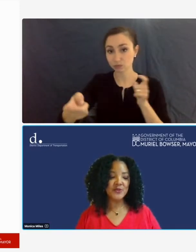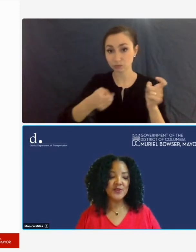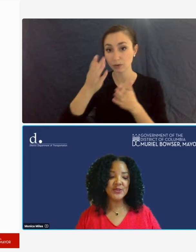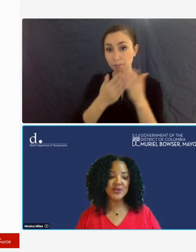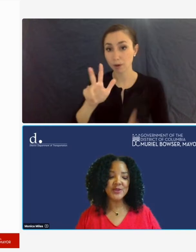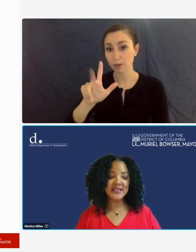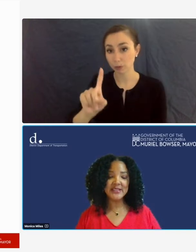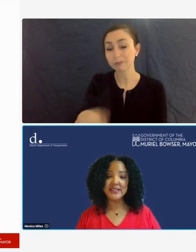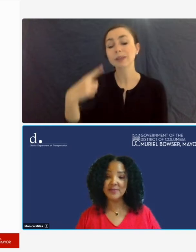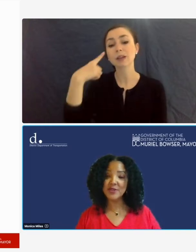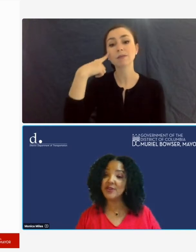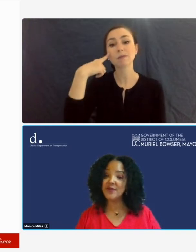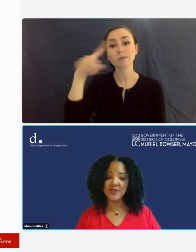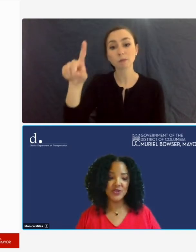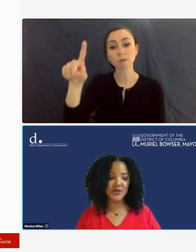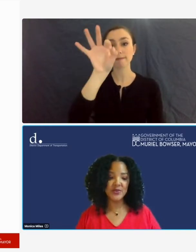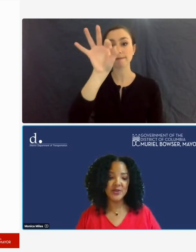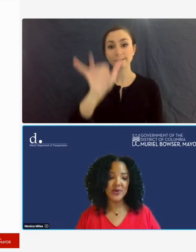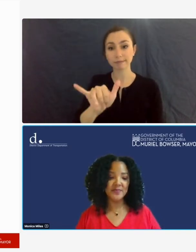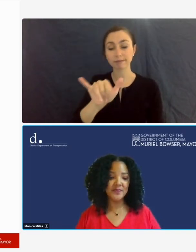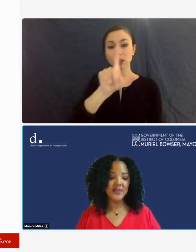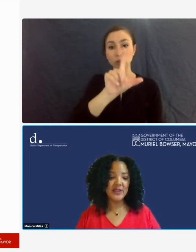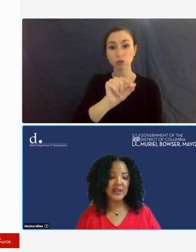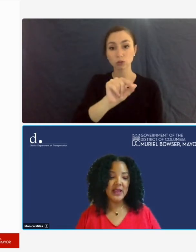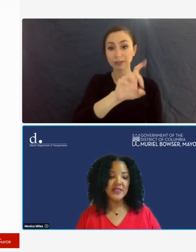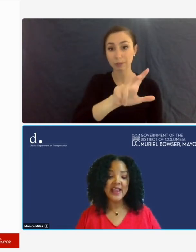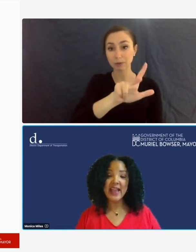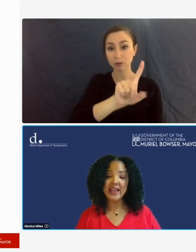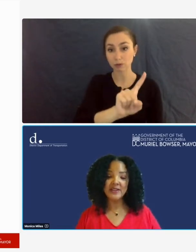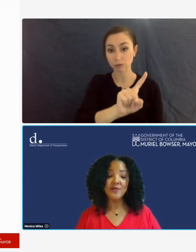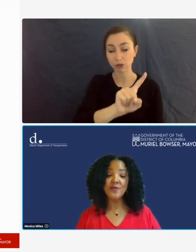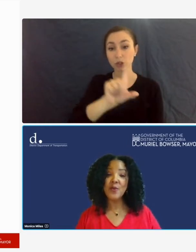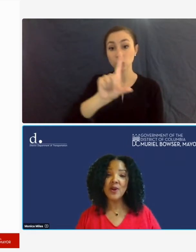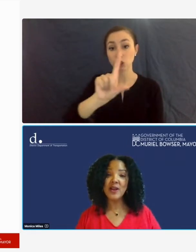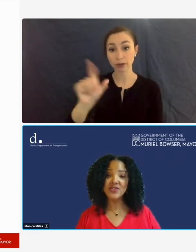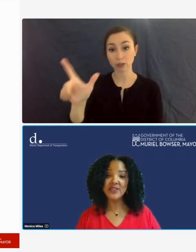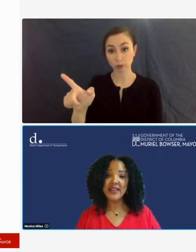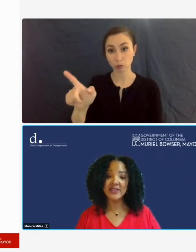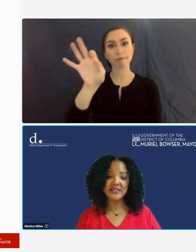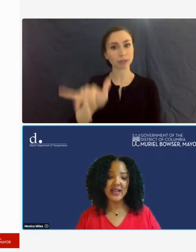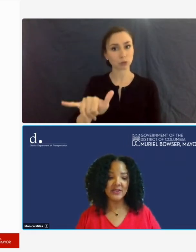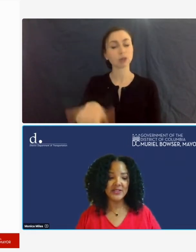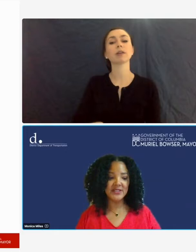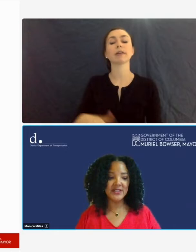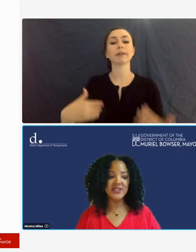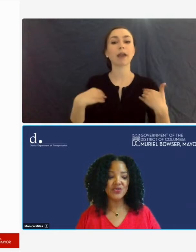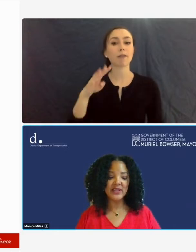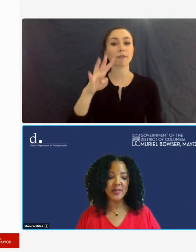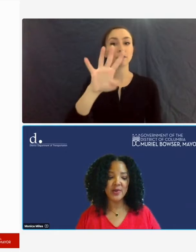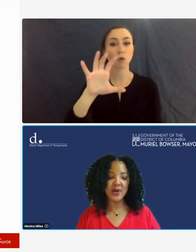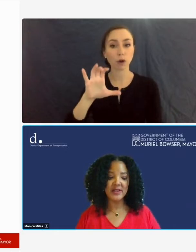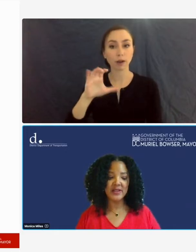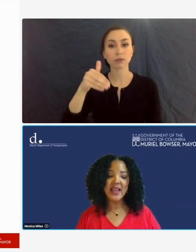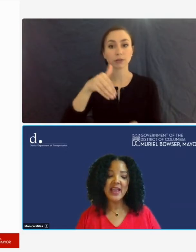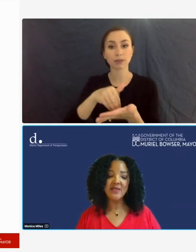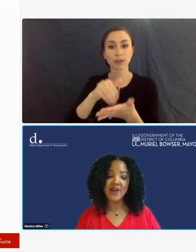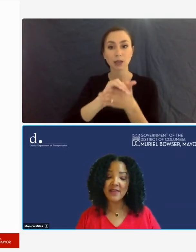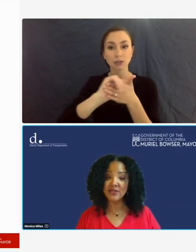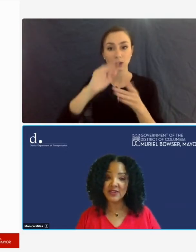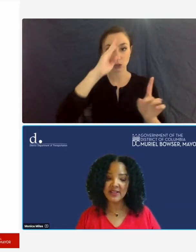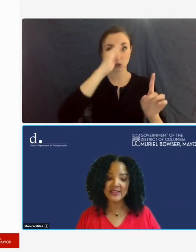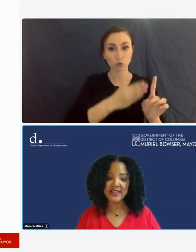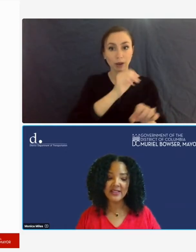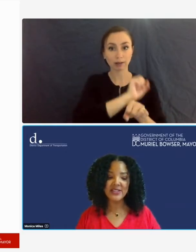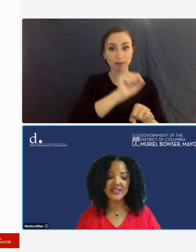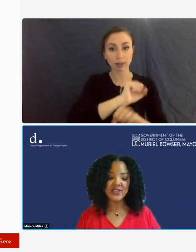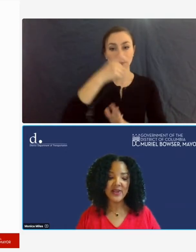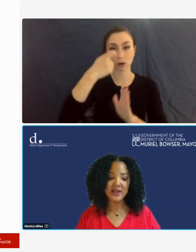fiscal year ended december 31st 2021 they had 400 000 in direct labor costs and 500 000 in indirect